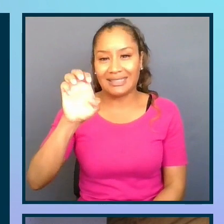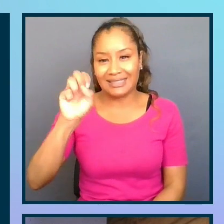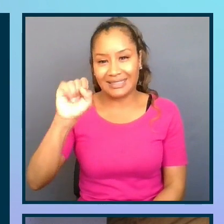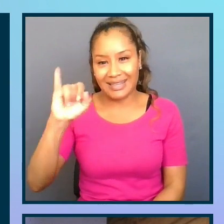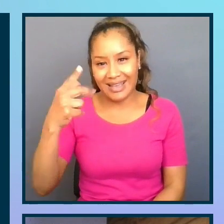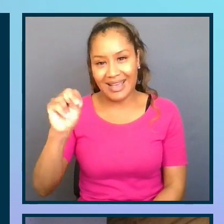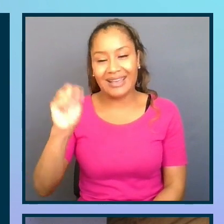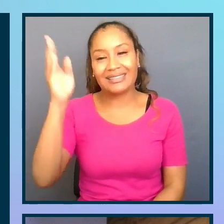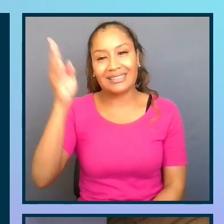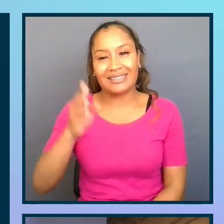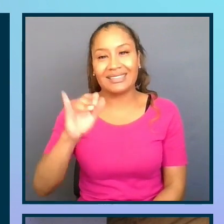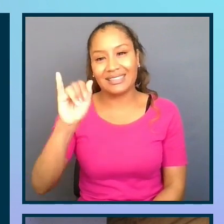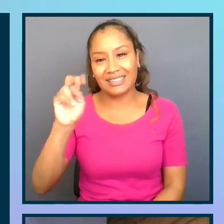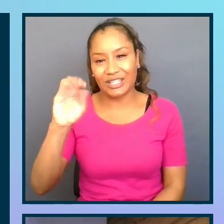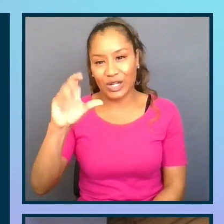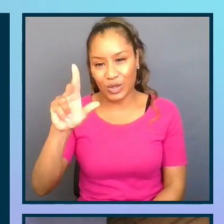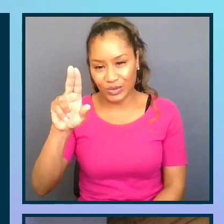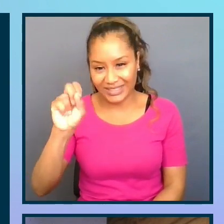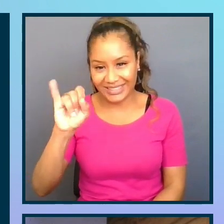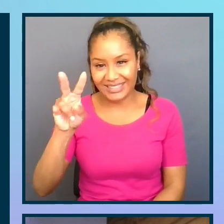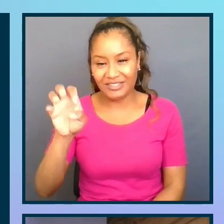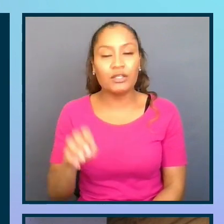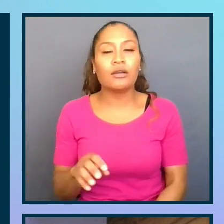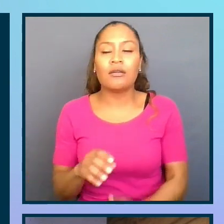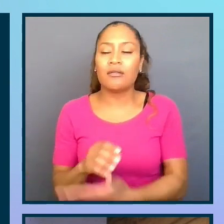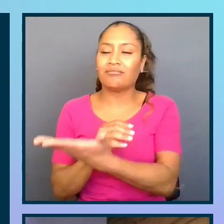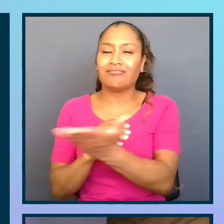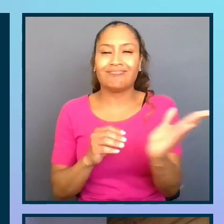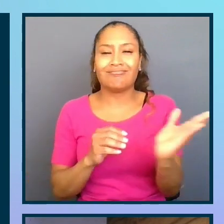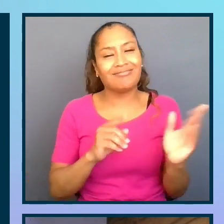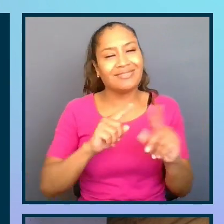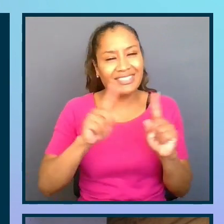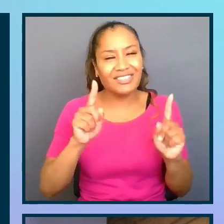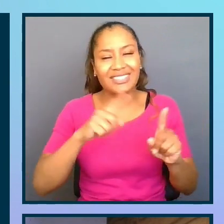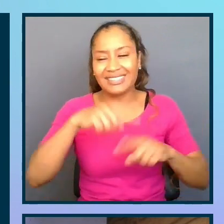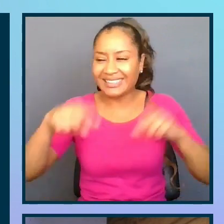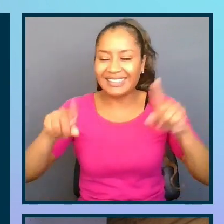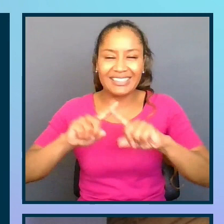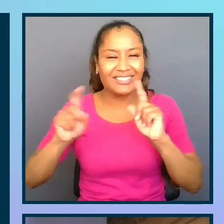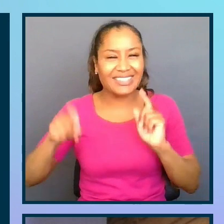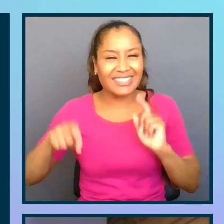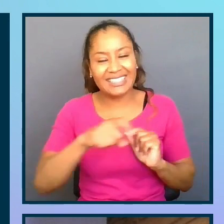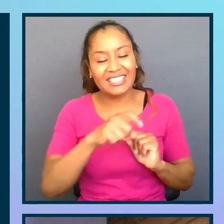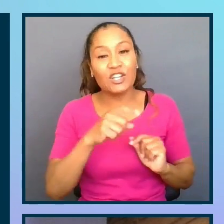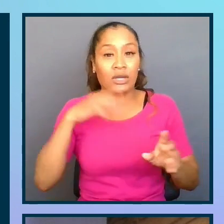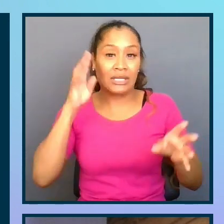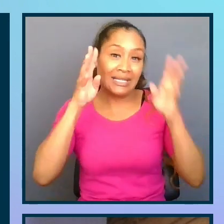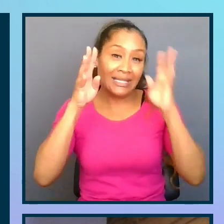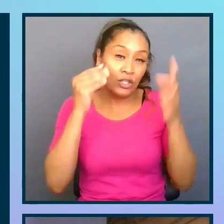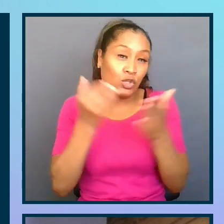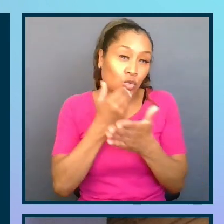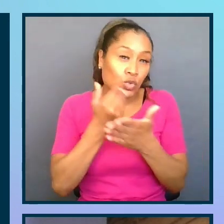and we all have different needs. So when we are looking at developing new features in the NAB Mobile Banking app,